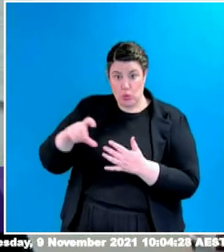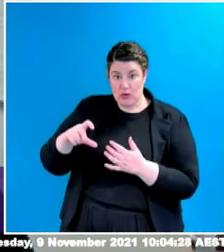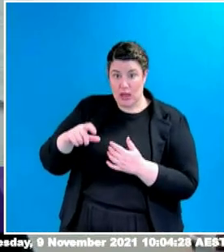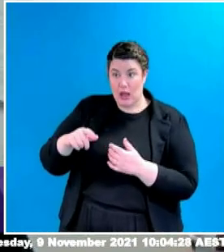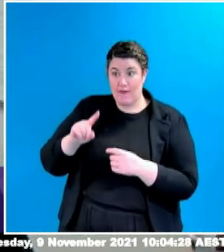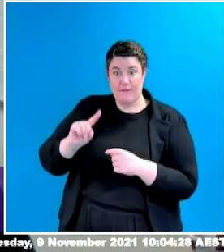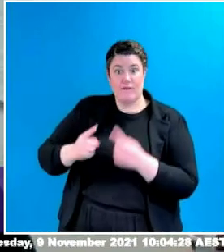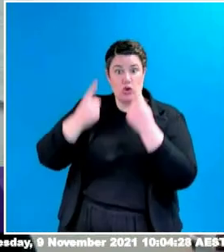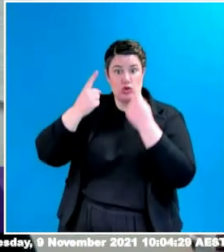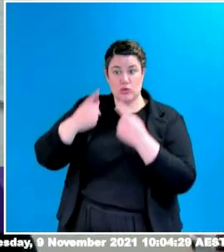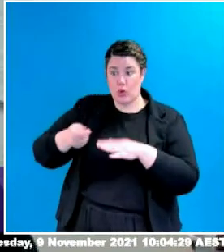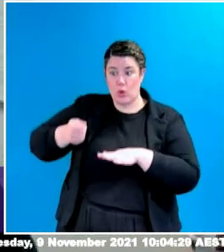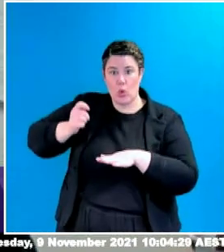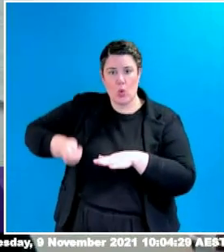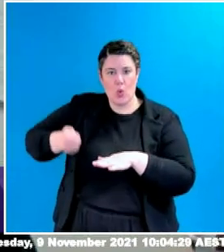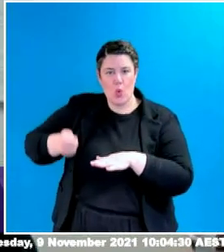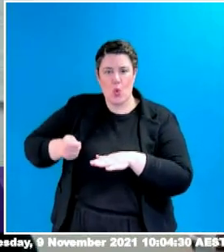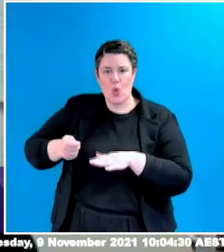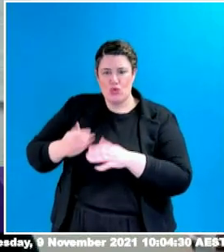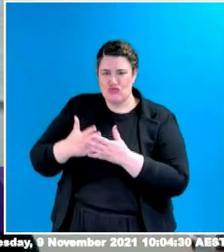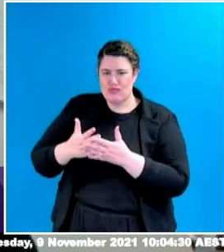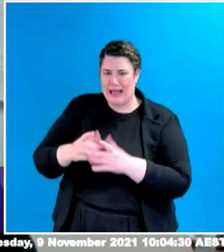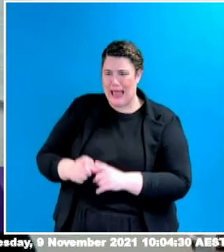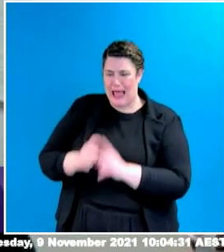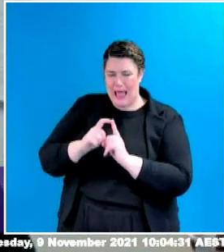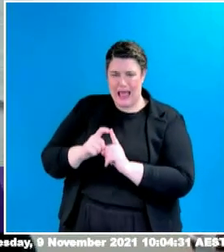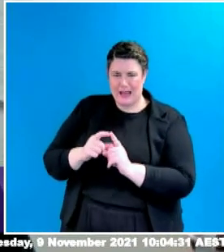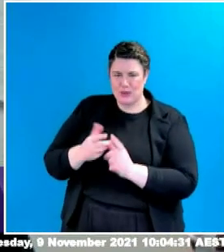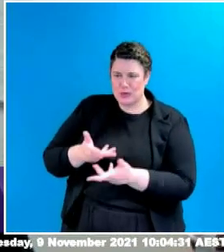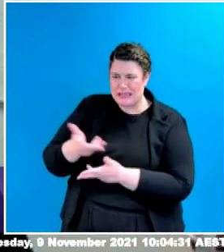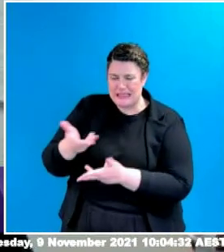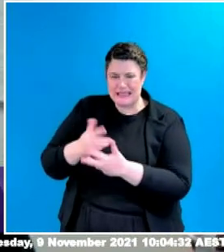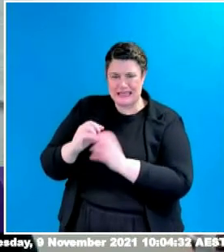was a complex conversation, if I can put it that way.